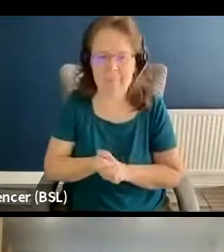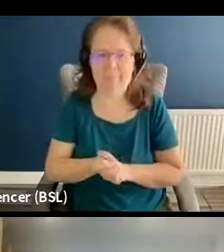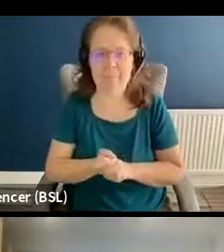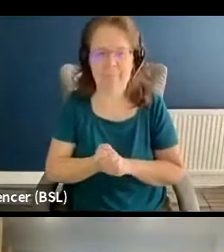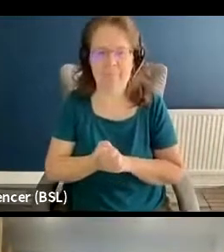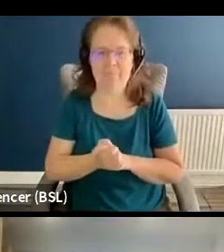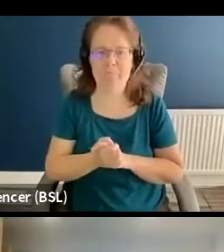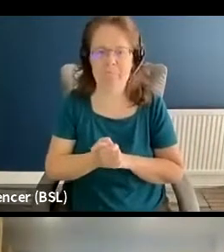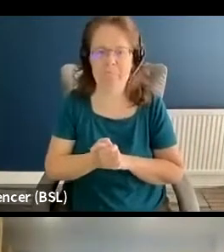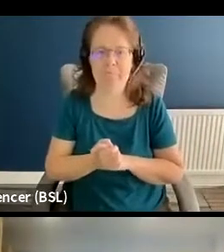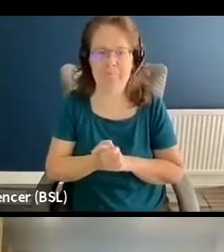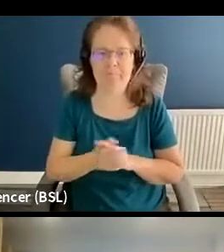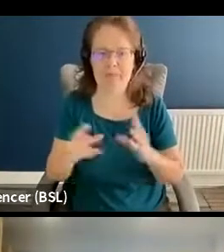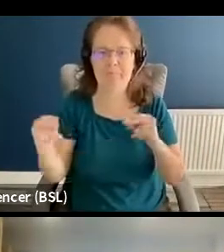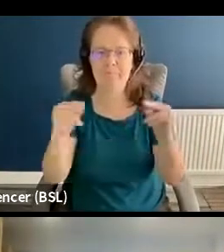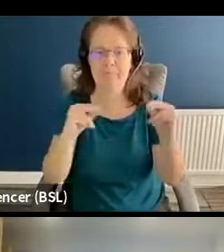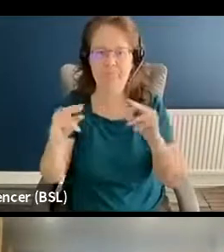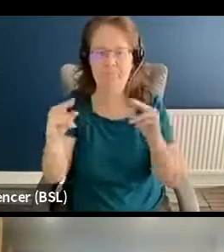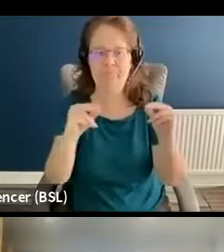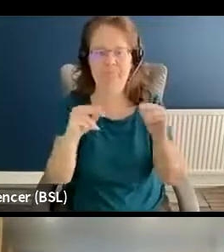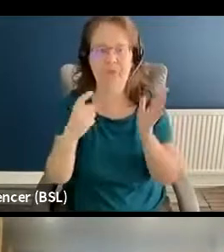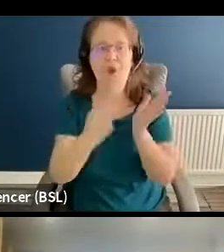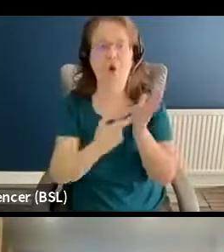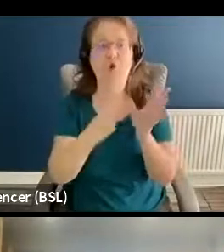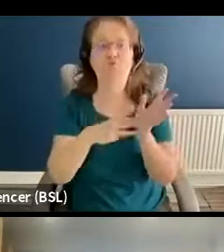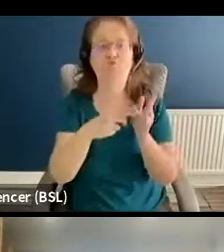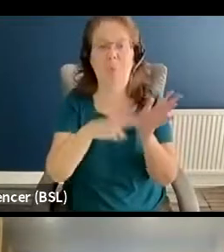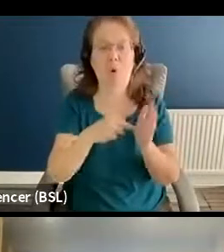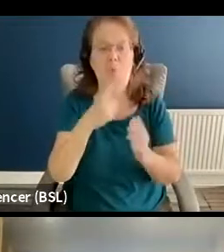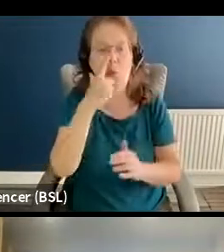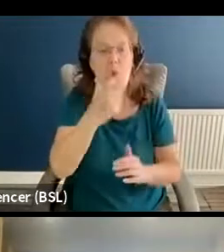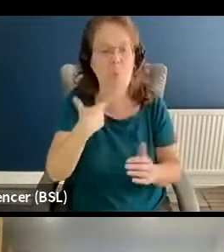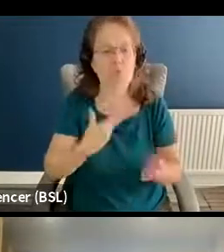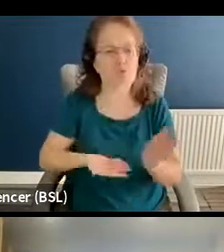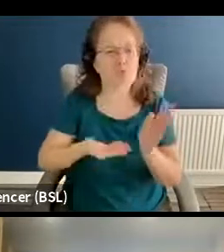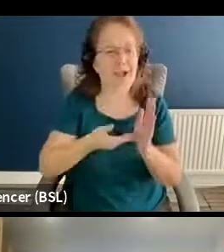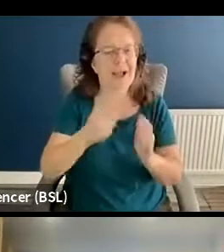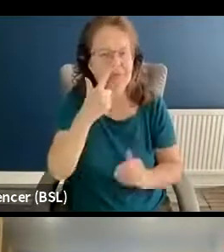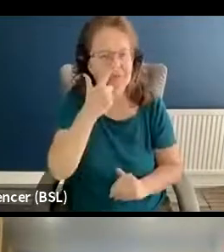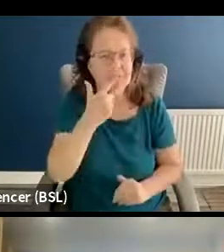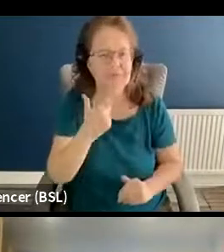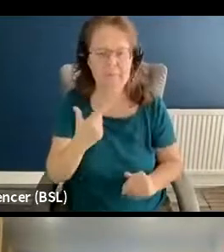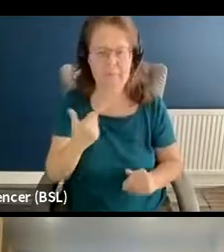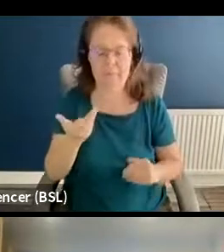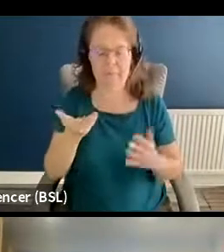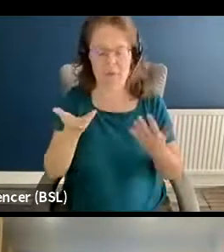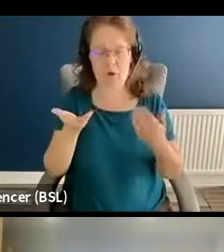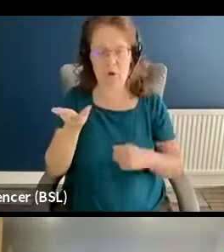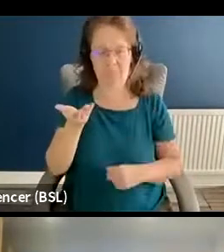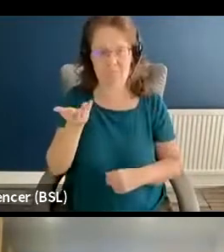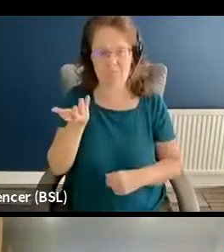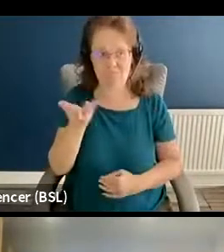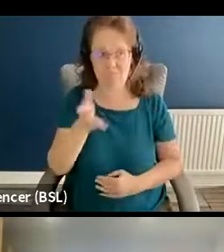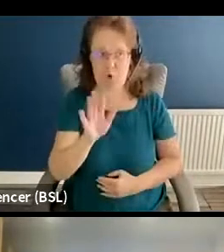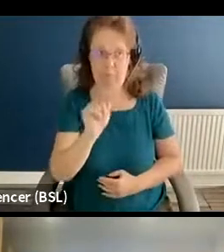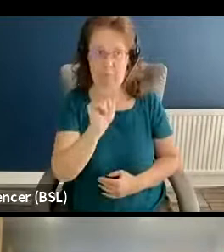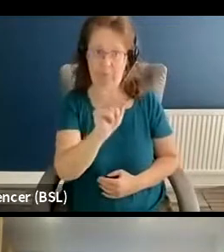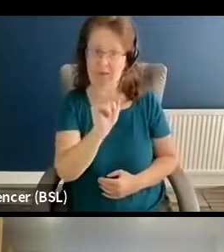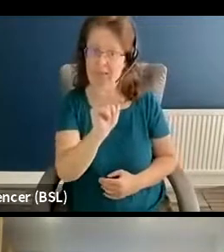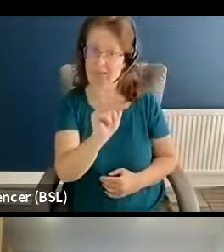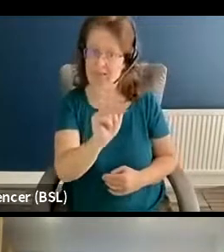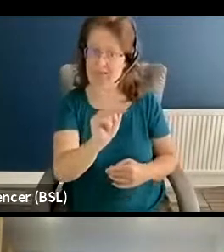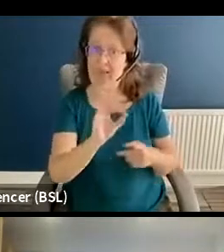I've got a bit of an extension.. If I may. From that point, I actually, it reminds me of